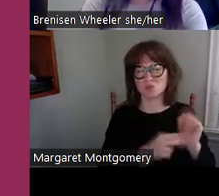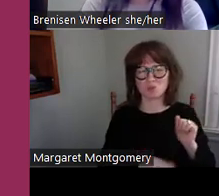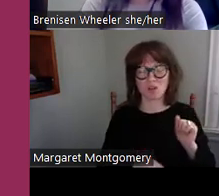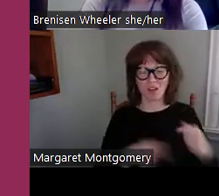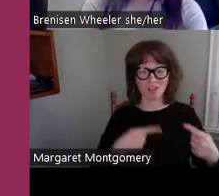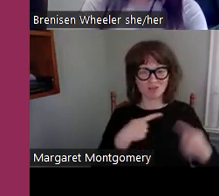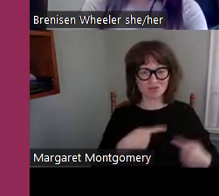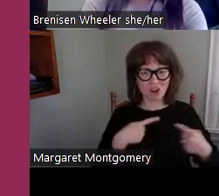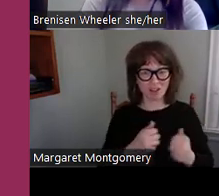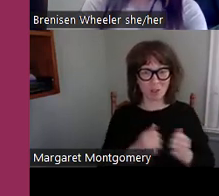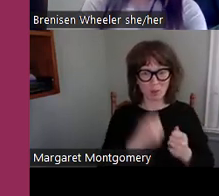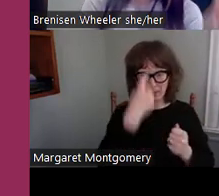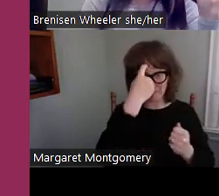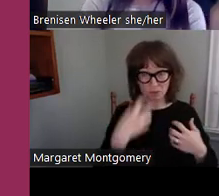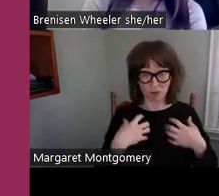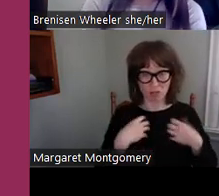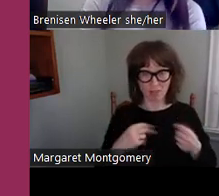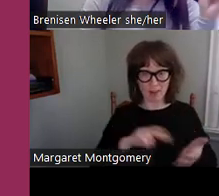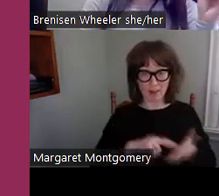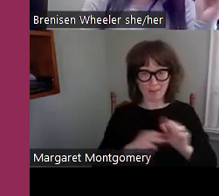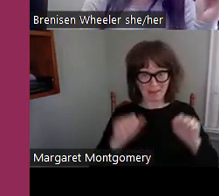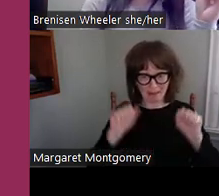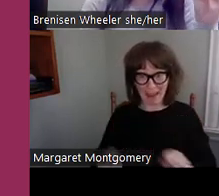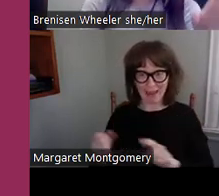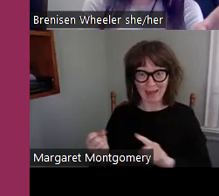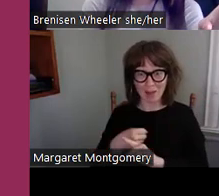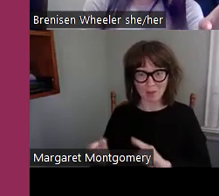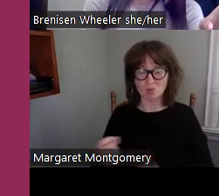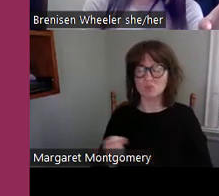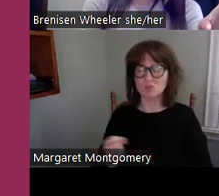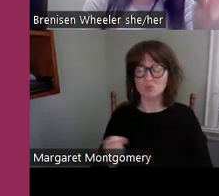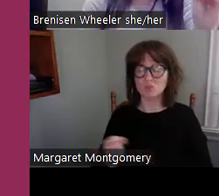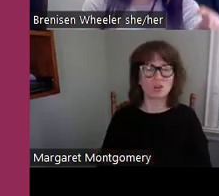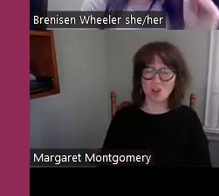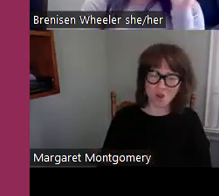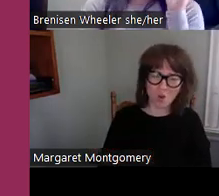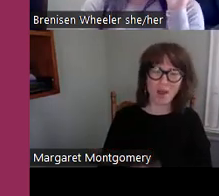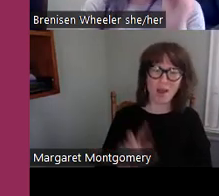to abuse Again, domestic fast, always a choice, a sound like a broken record. But the only